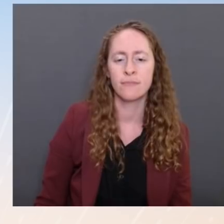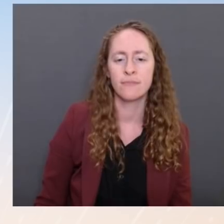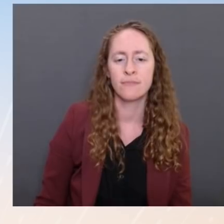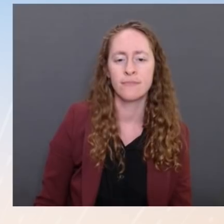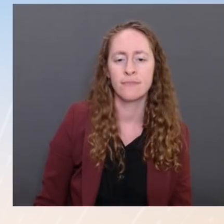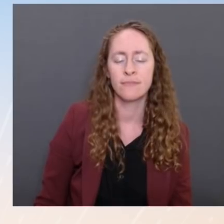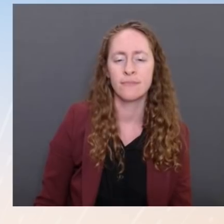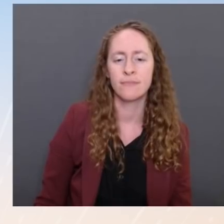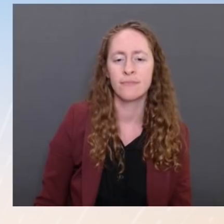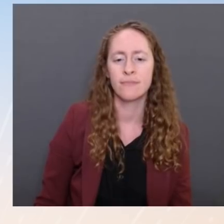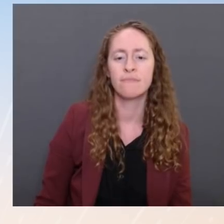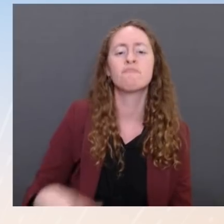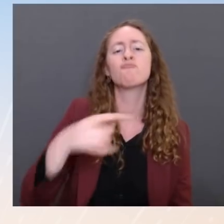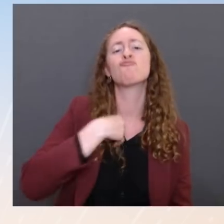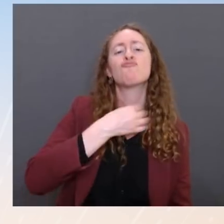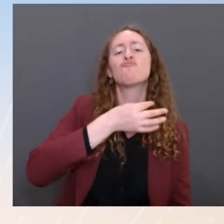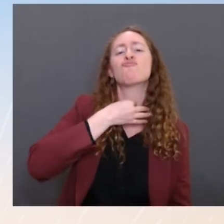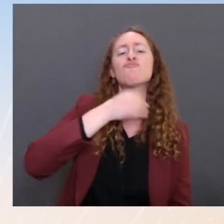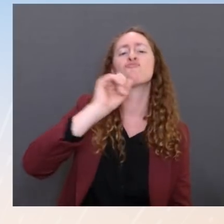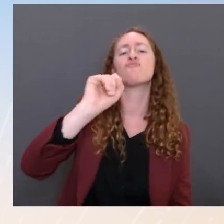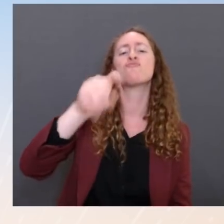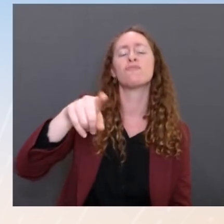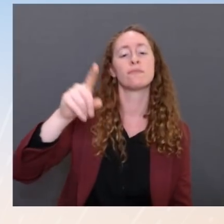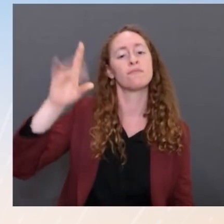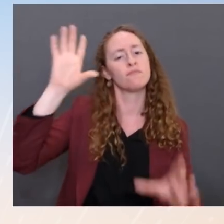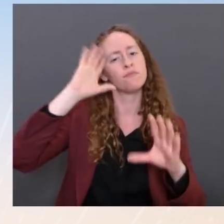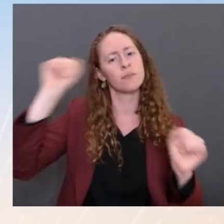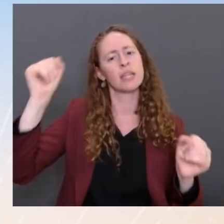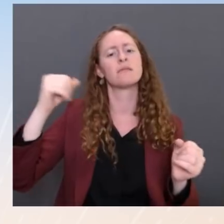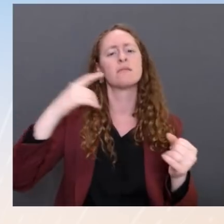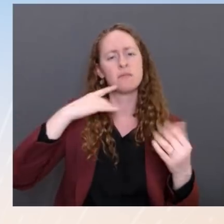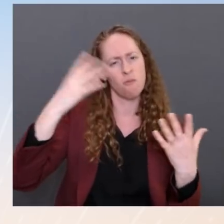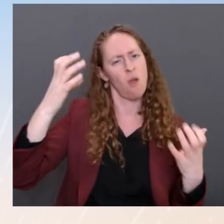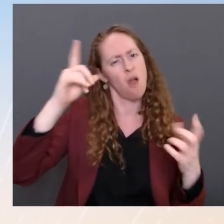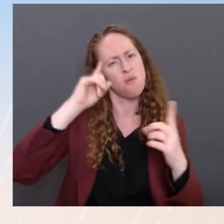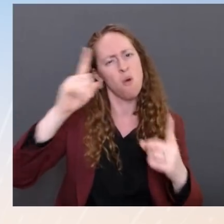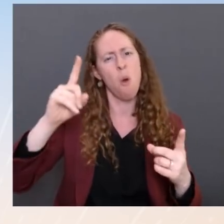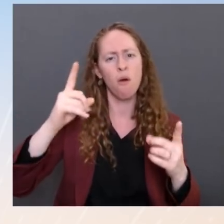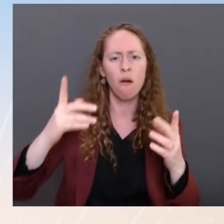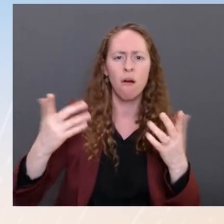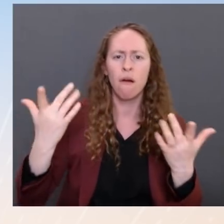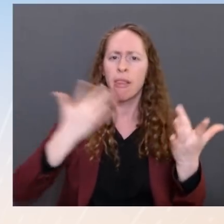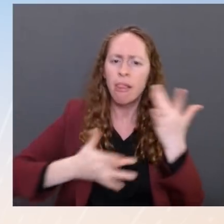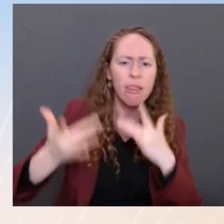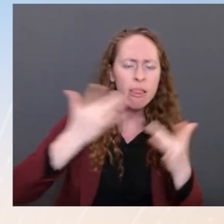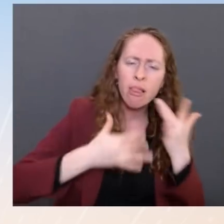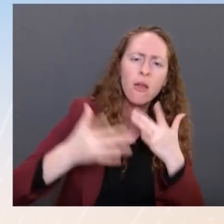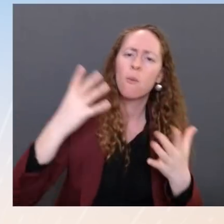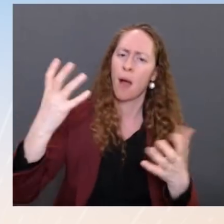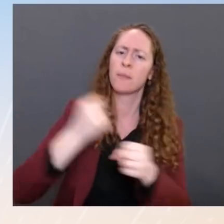I think, 98 percent in the United States. So how do you reconcile these two messages -- you know, "Made in America"?